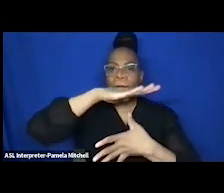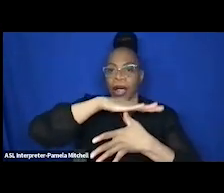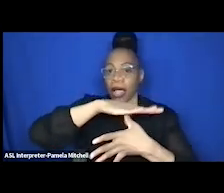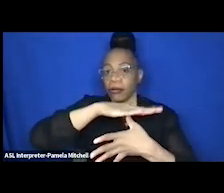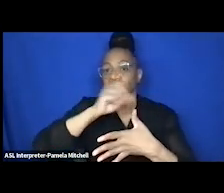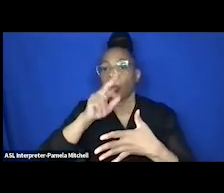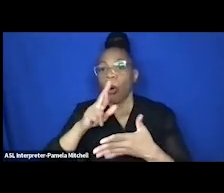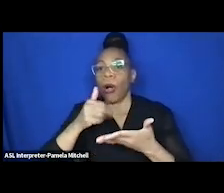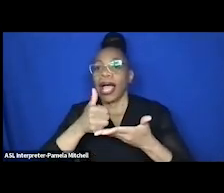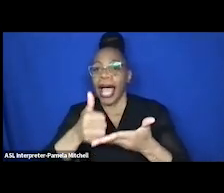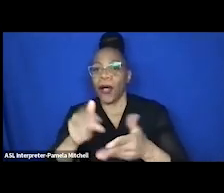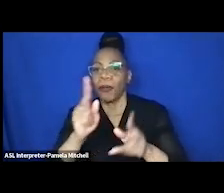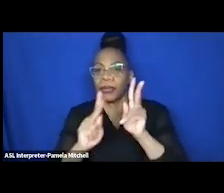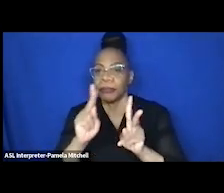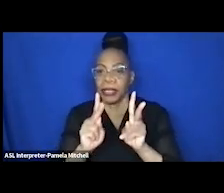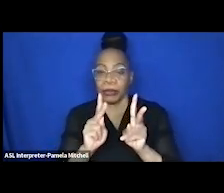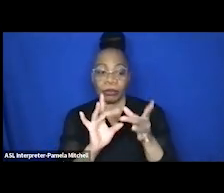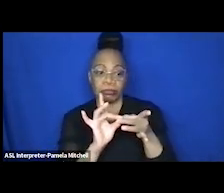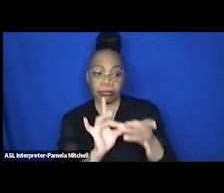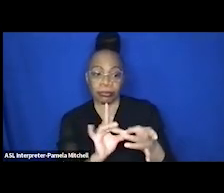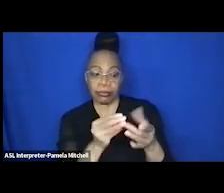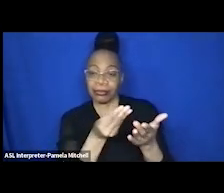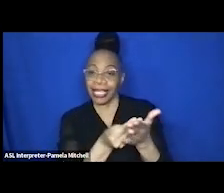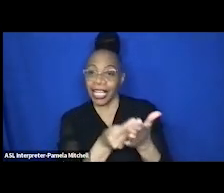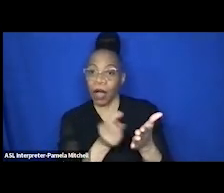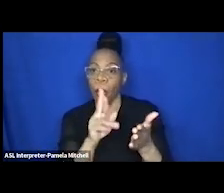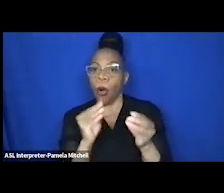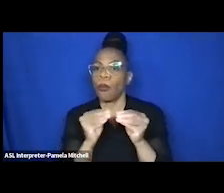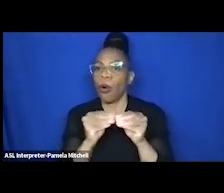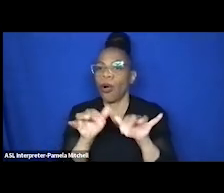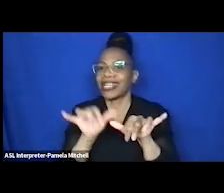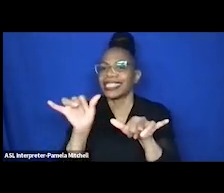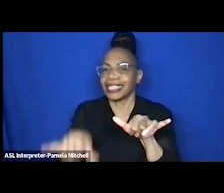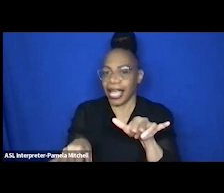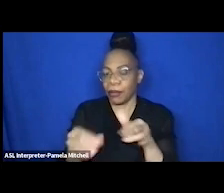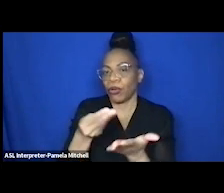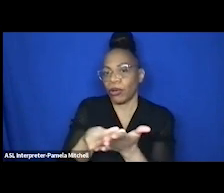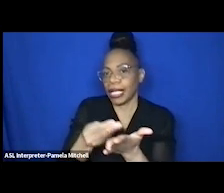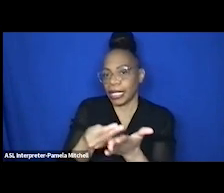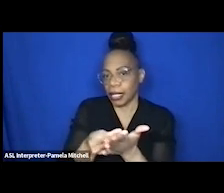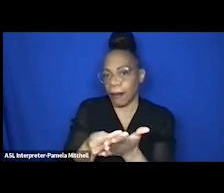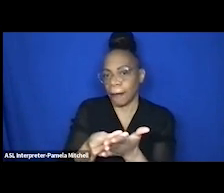or connect to more stable long-term income, right? Again, we've already talked about it. You know, if we're looking at it,